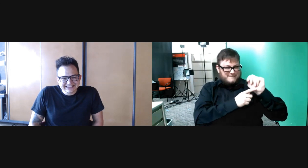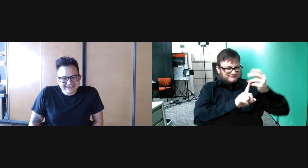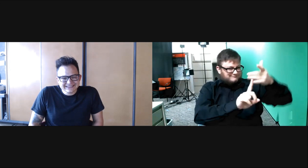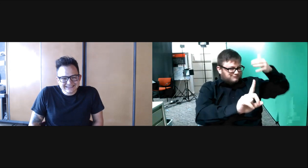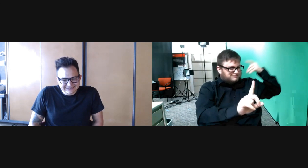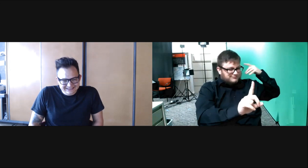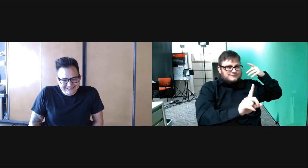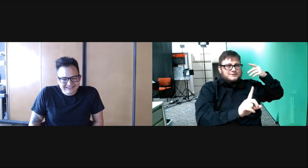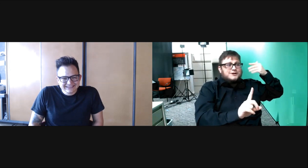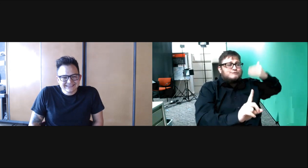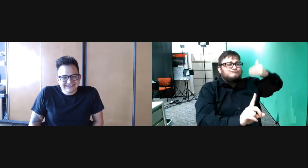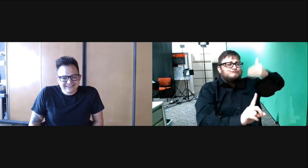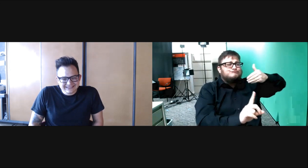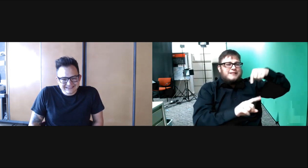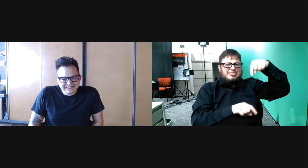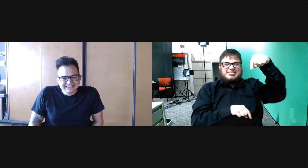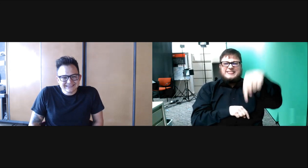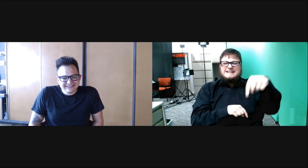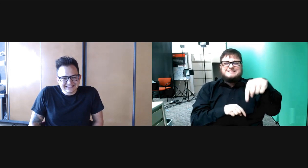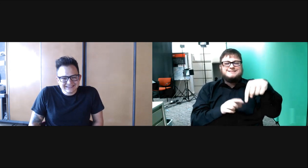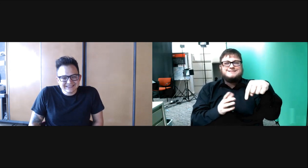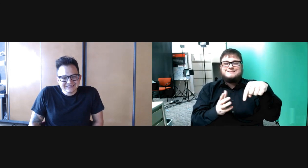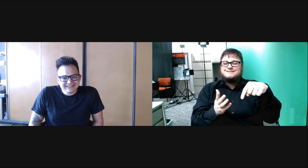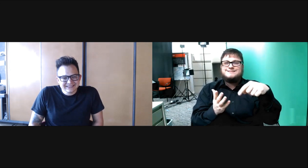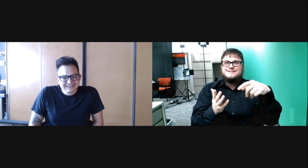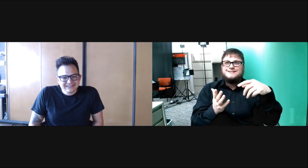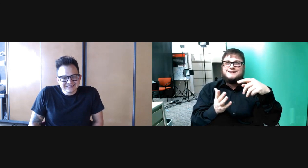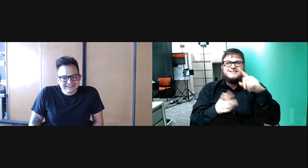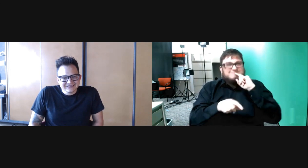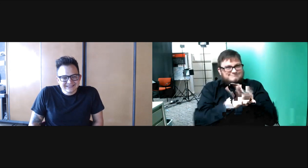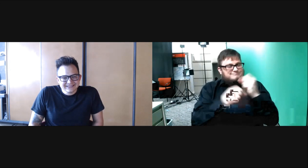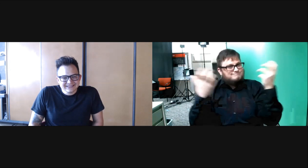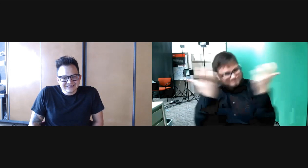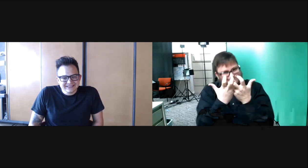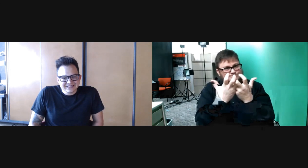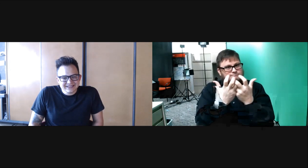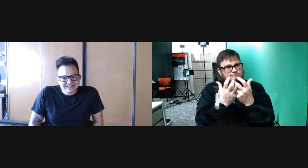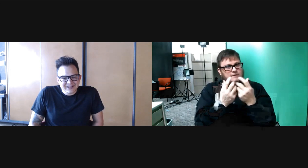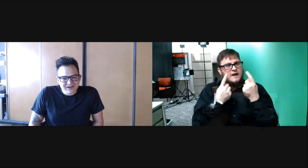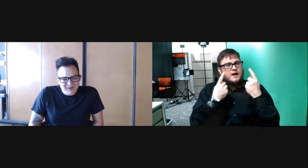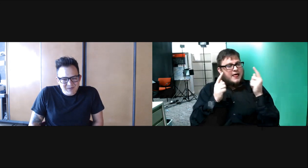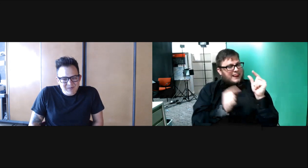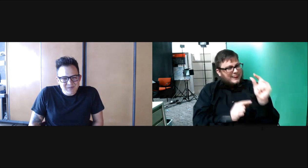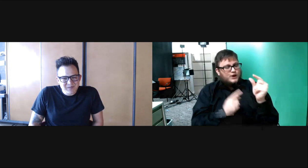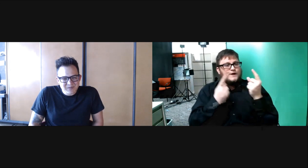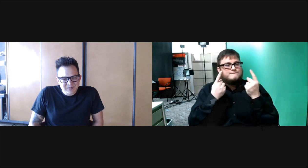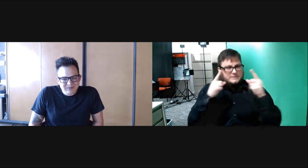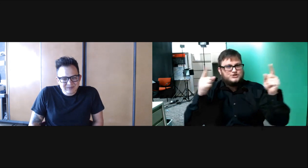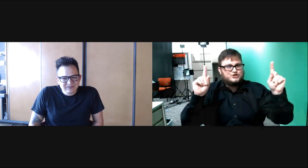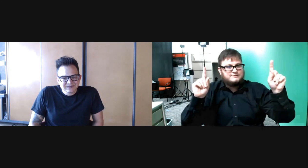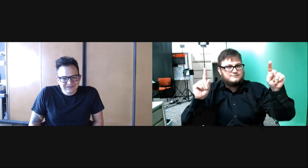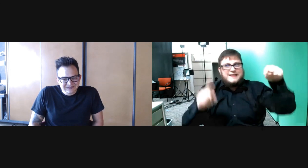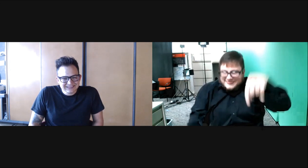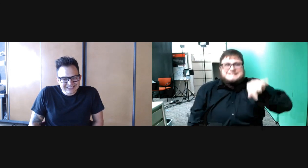previous albums but this one is absolutely fitting with the title of your new album.